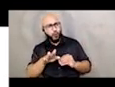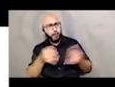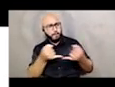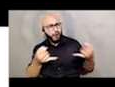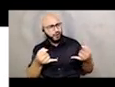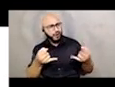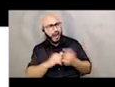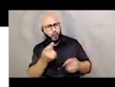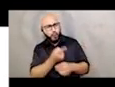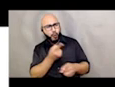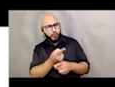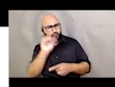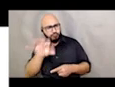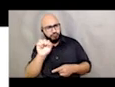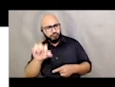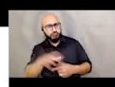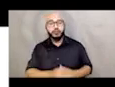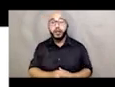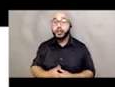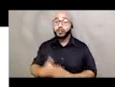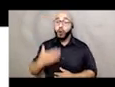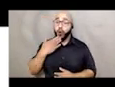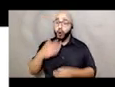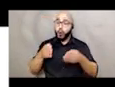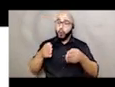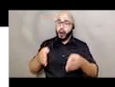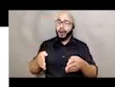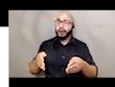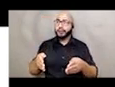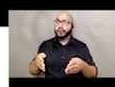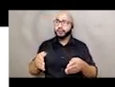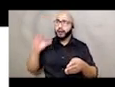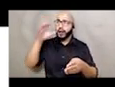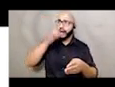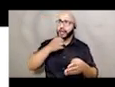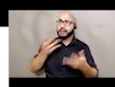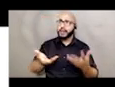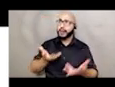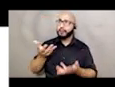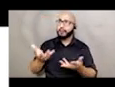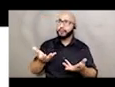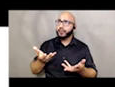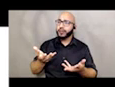So a good way to, I guess, bring about boundaries